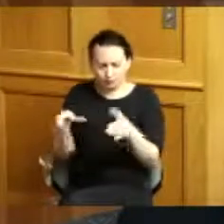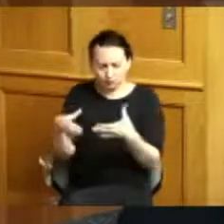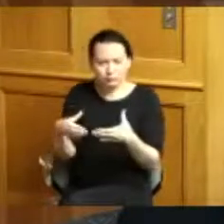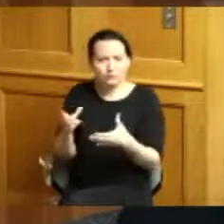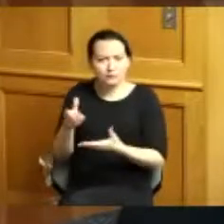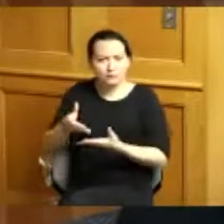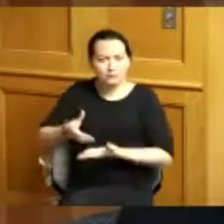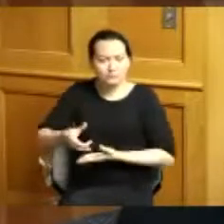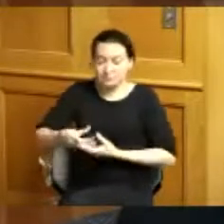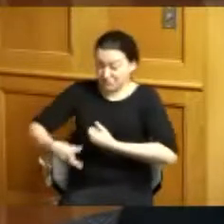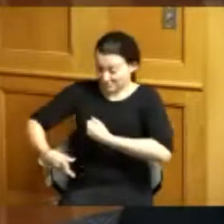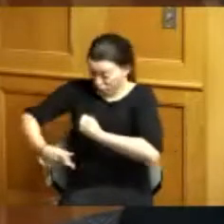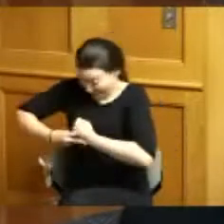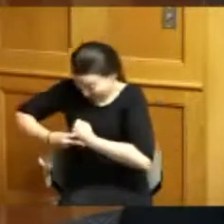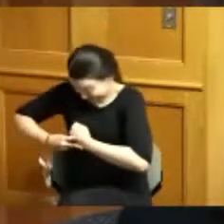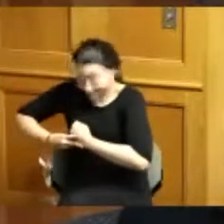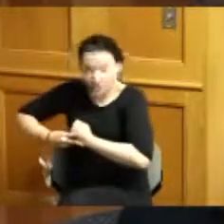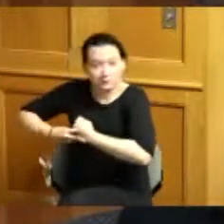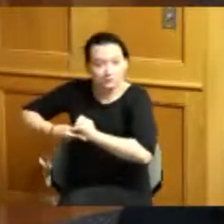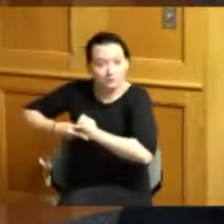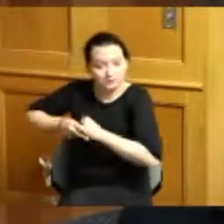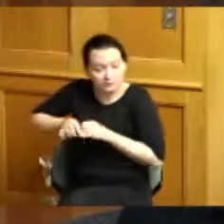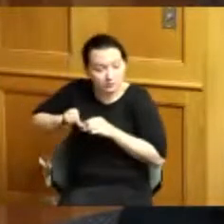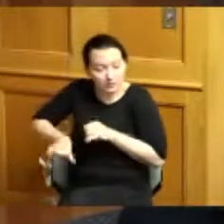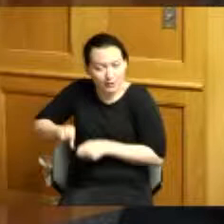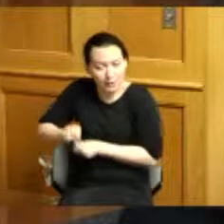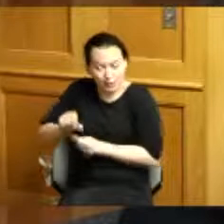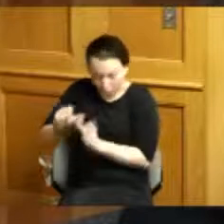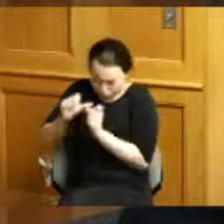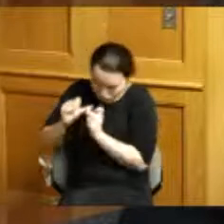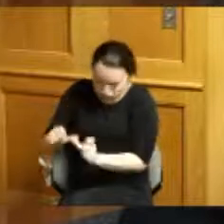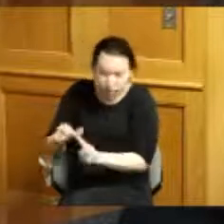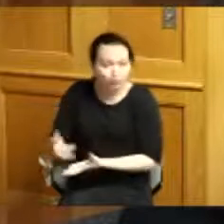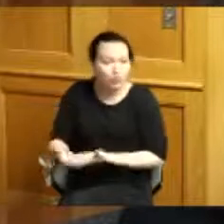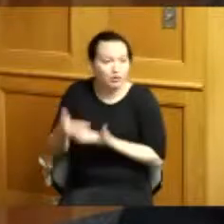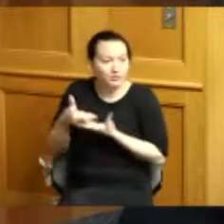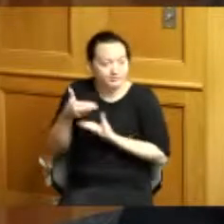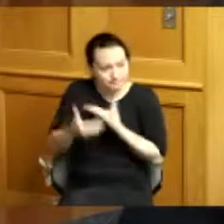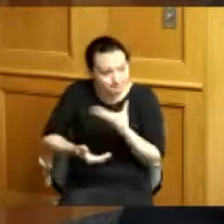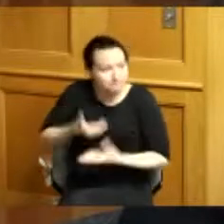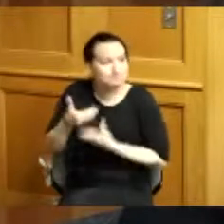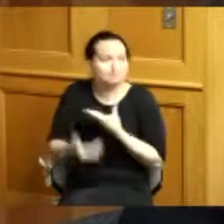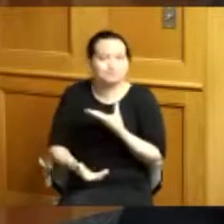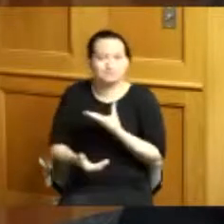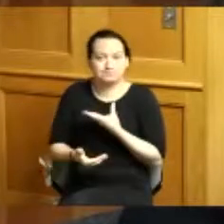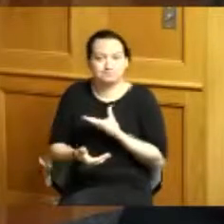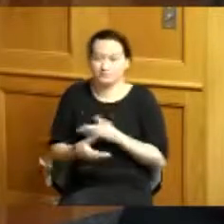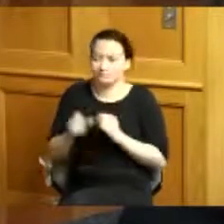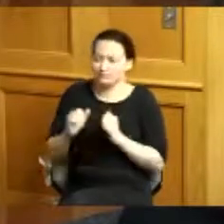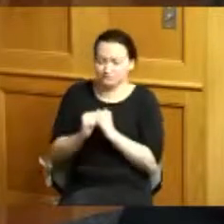we're retaining and keeping employees that are in recovery and so this initiative was sprung from